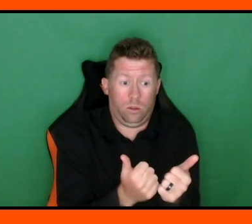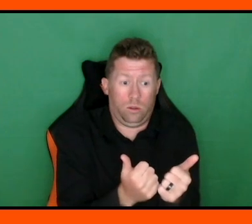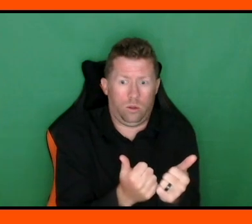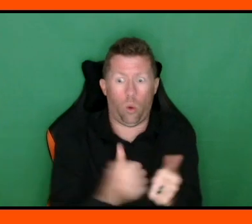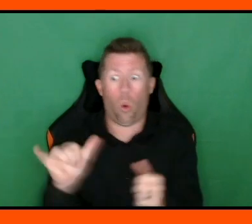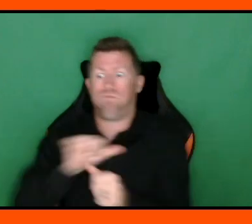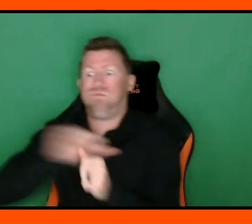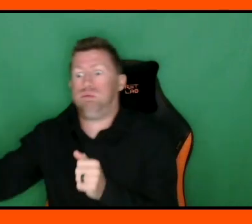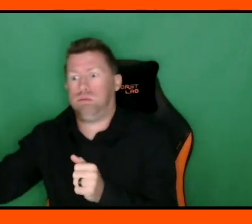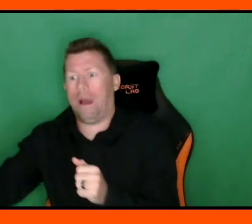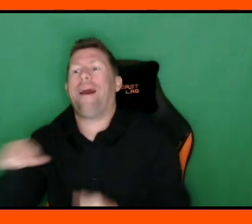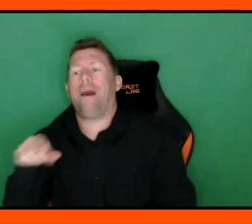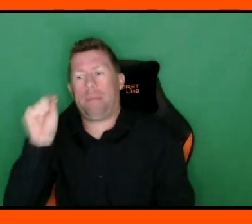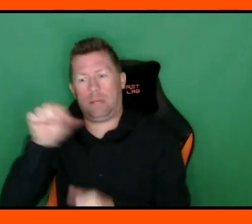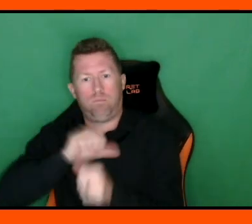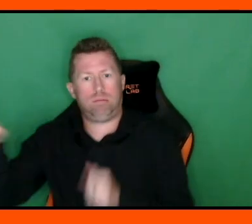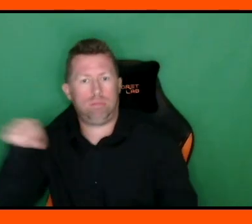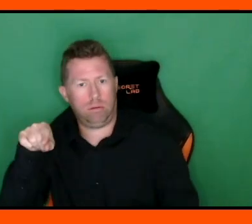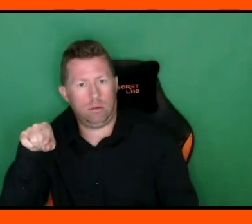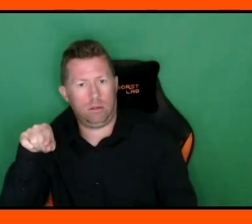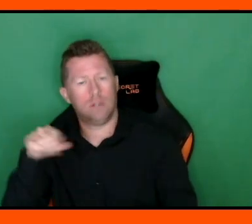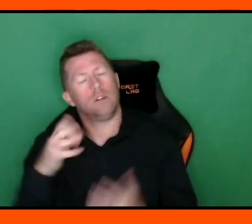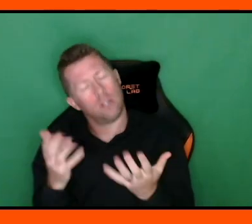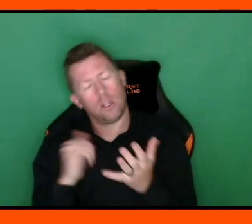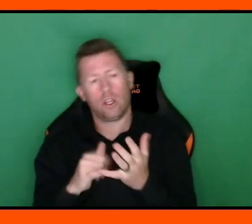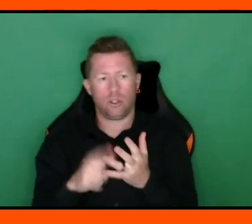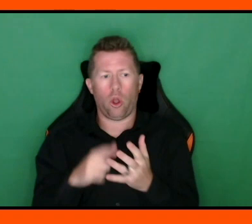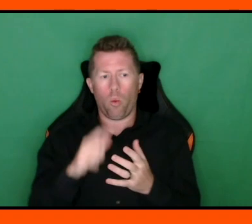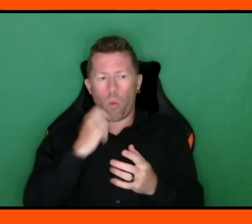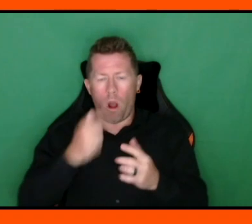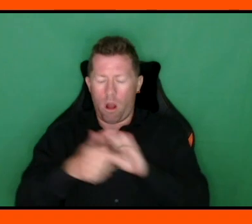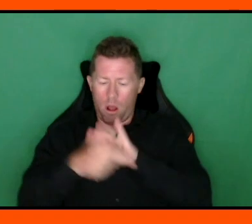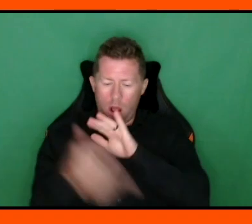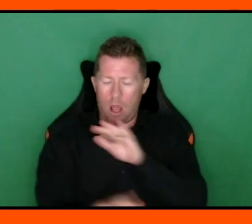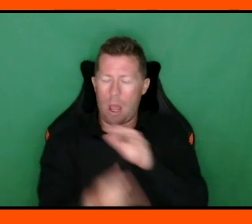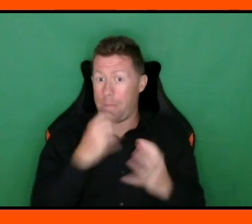We’ll go into a bit more detail about this in a second given it’s a really important element.